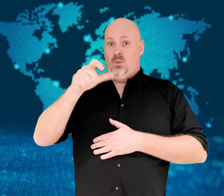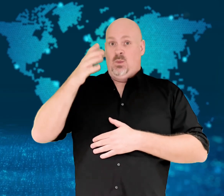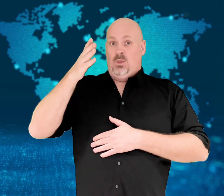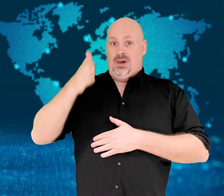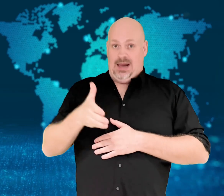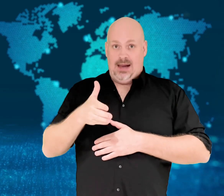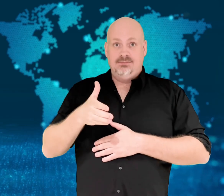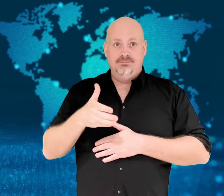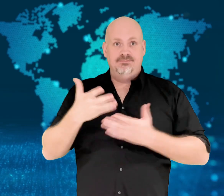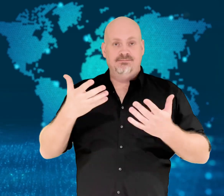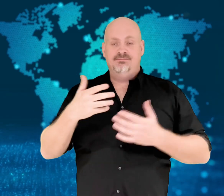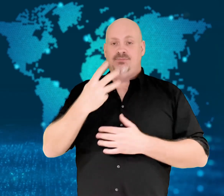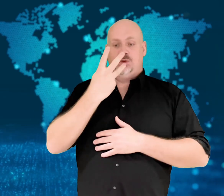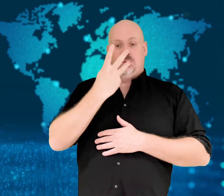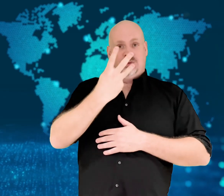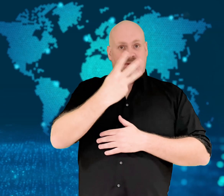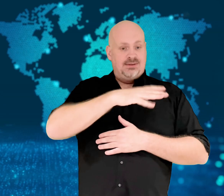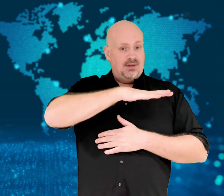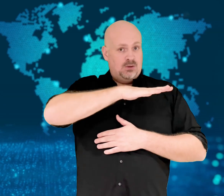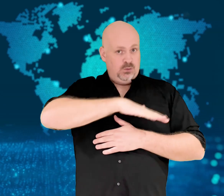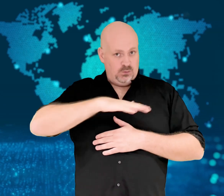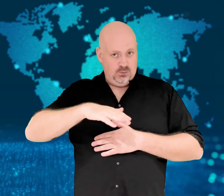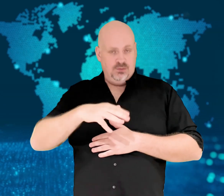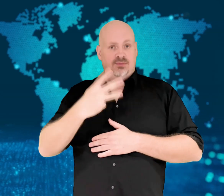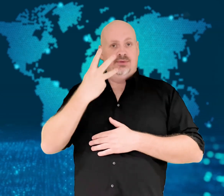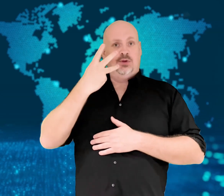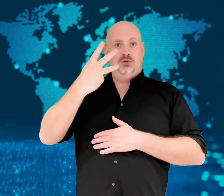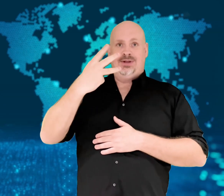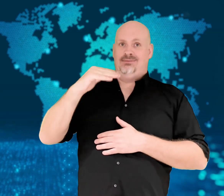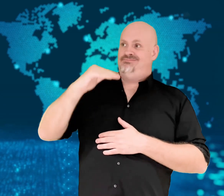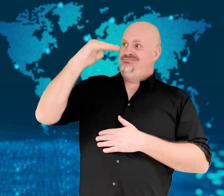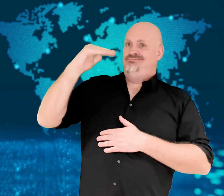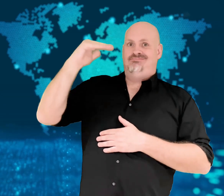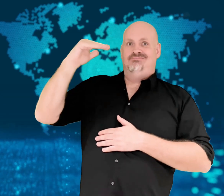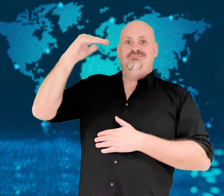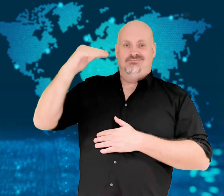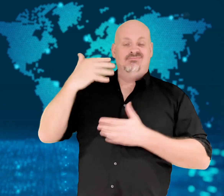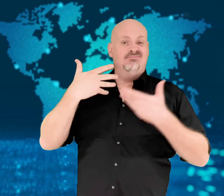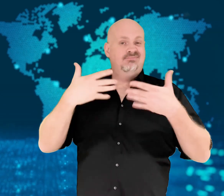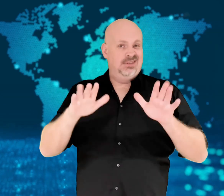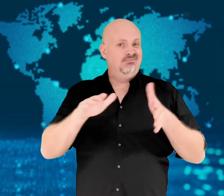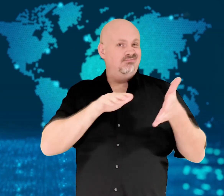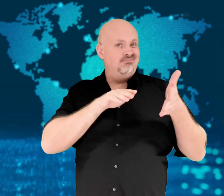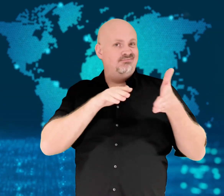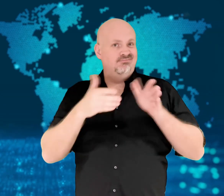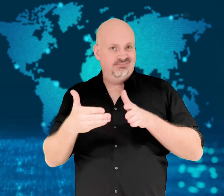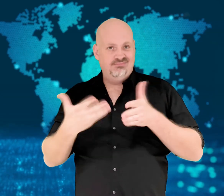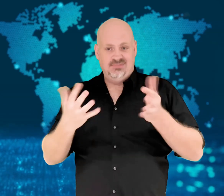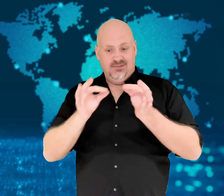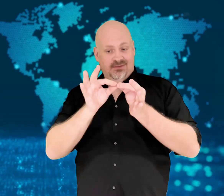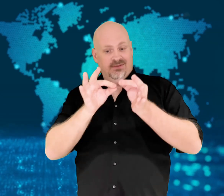Over the weekend, three children and three adults were killed